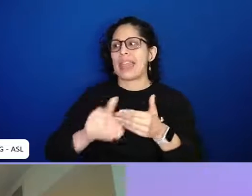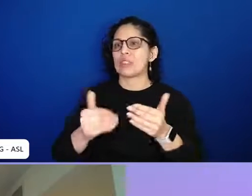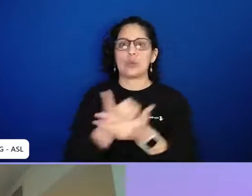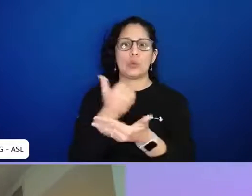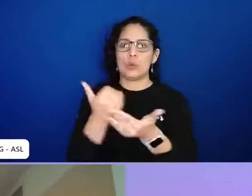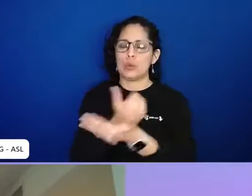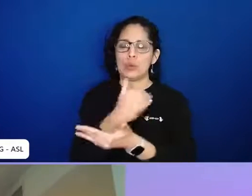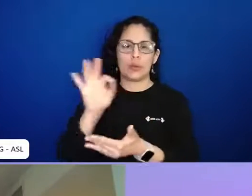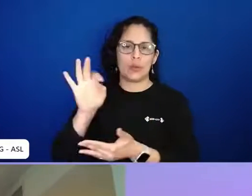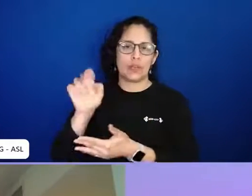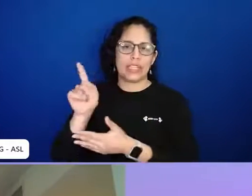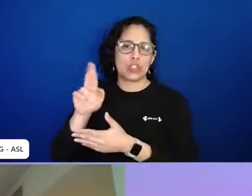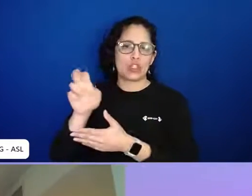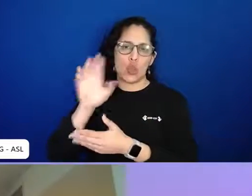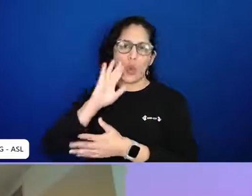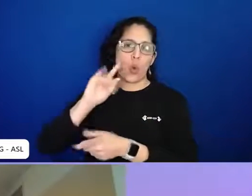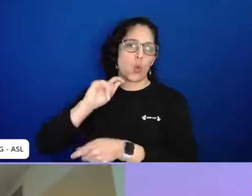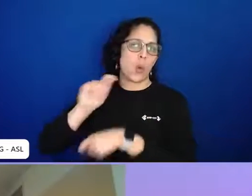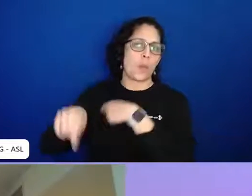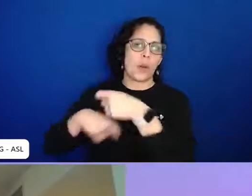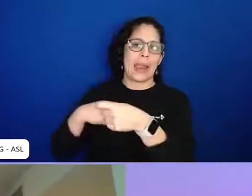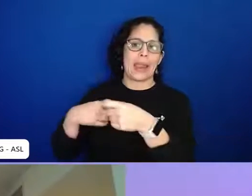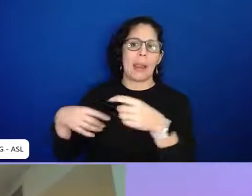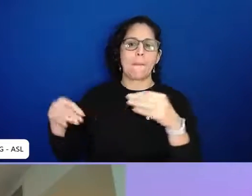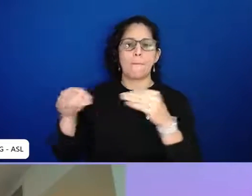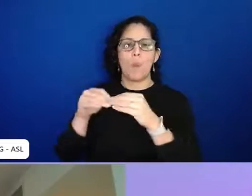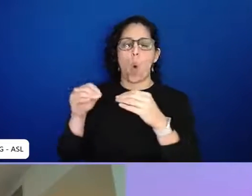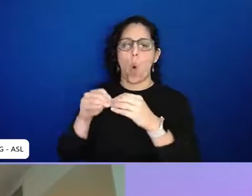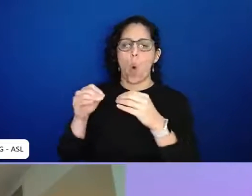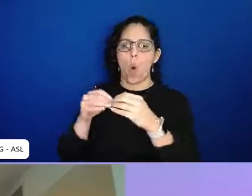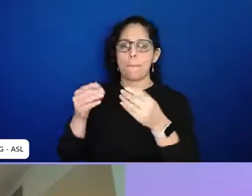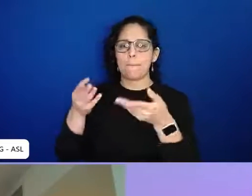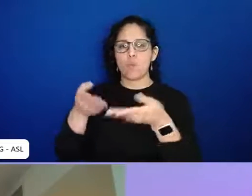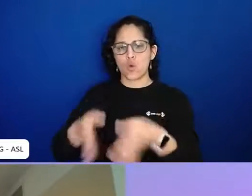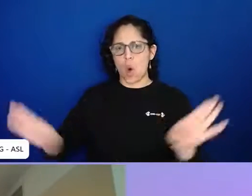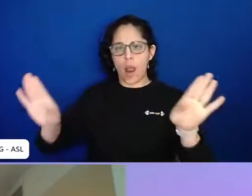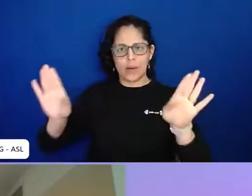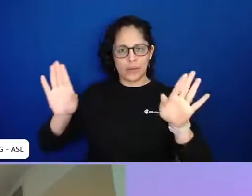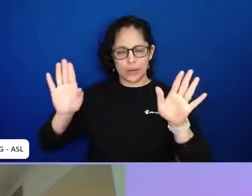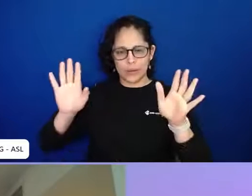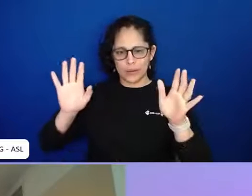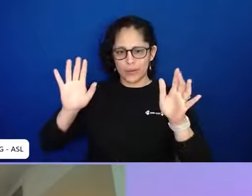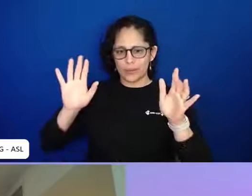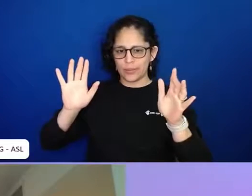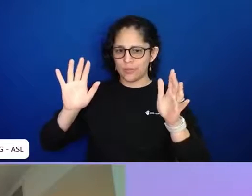it, on that design and feature, or whether you are going to in the next round, for the new feature that will